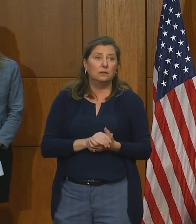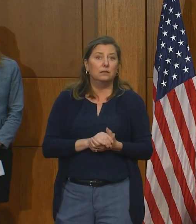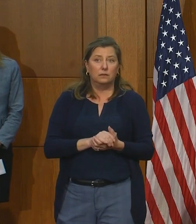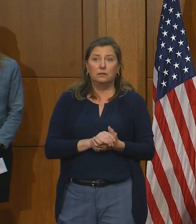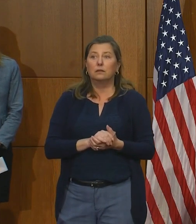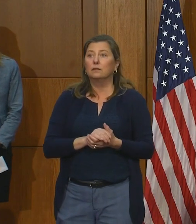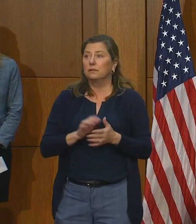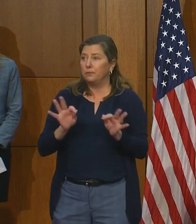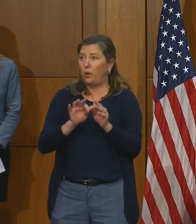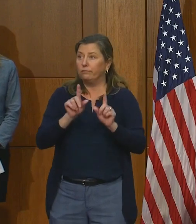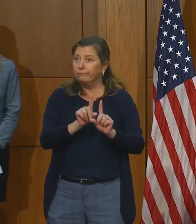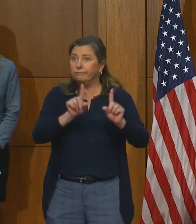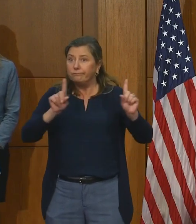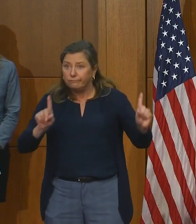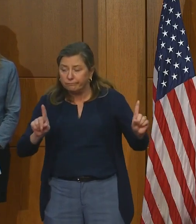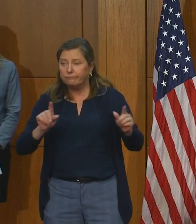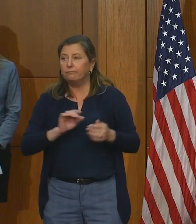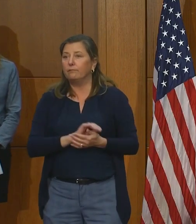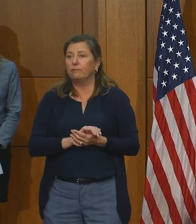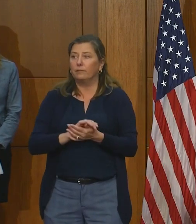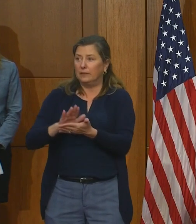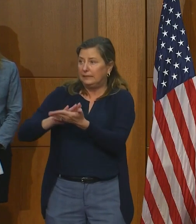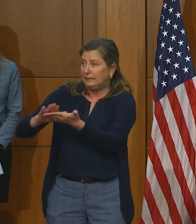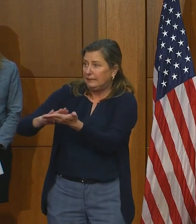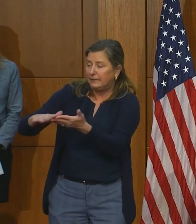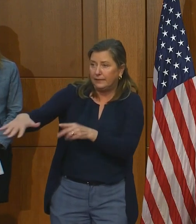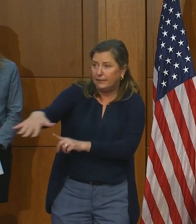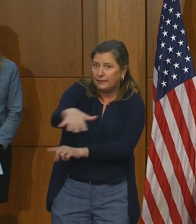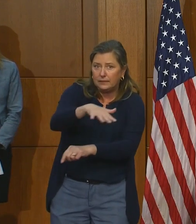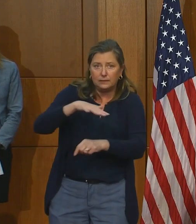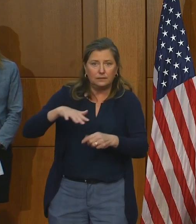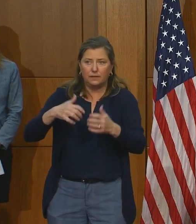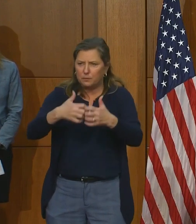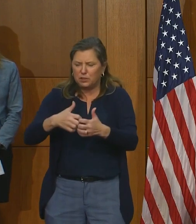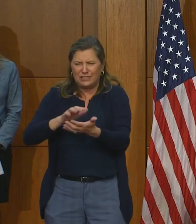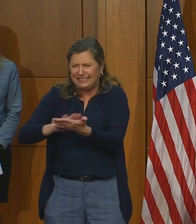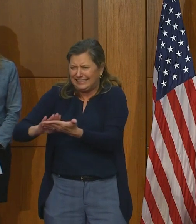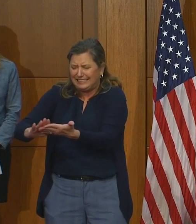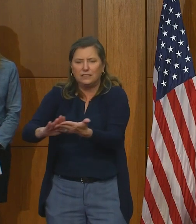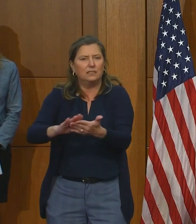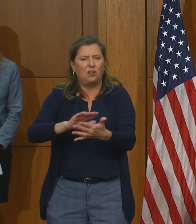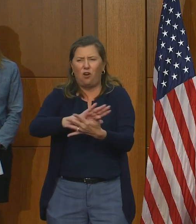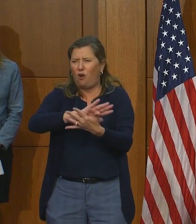ALL MEASURES THAT WE CAN- DOES